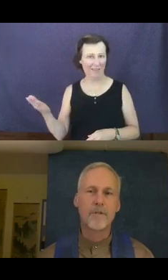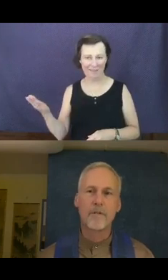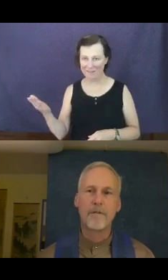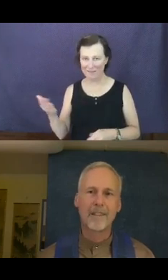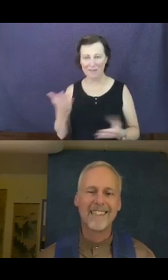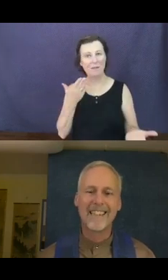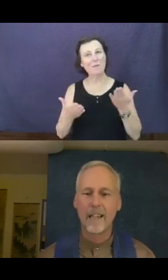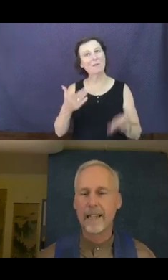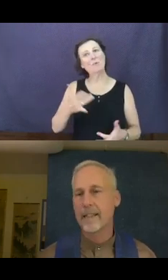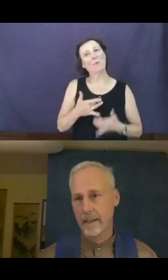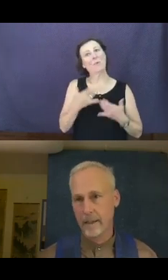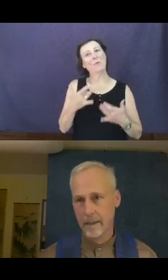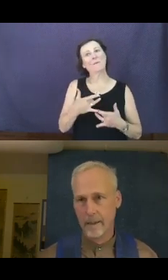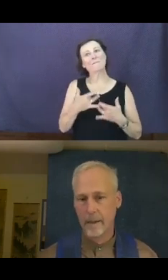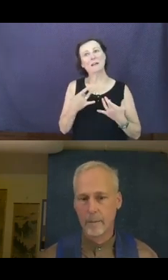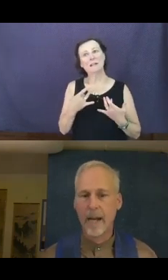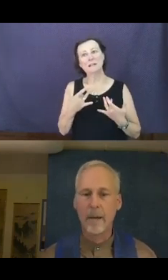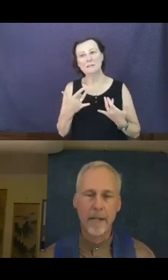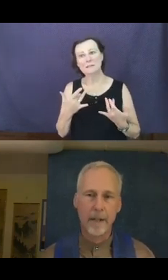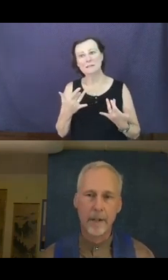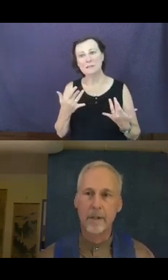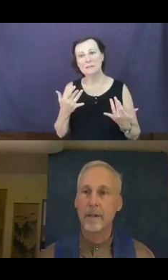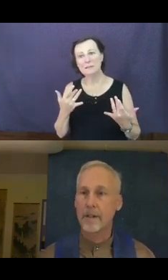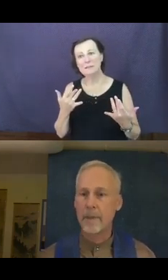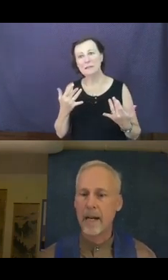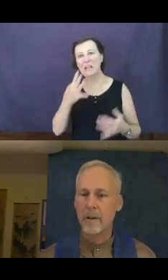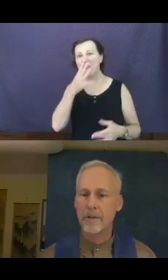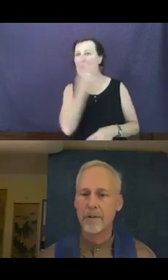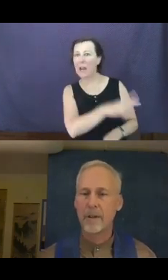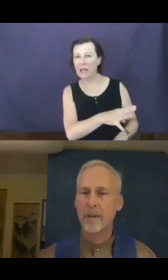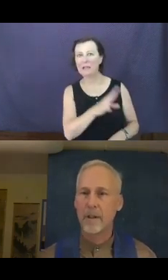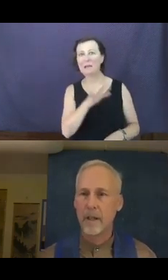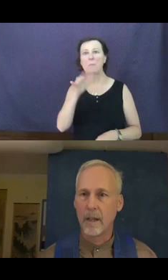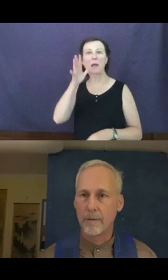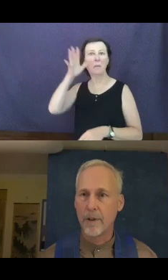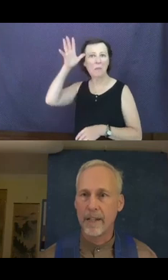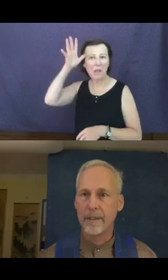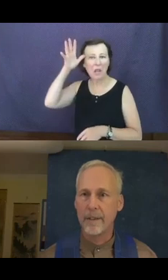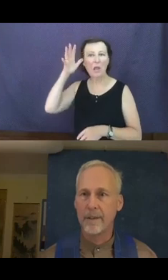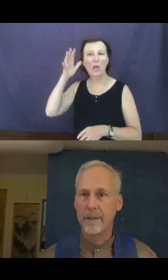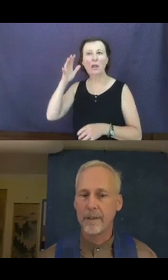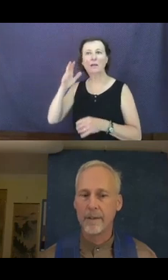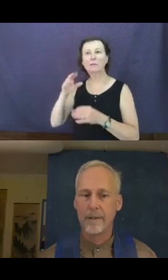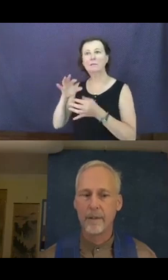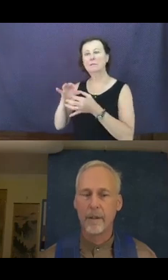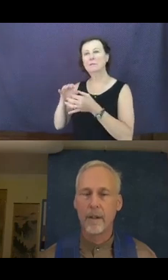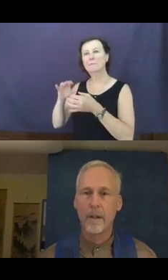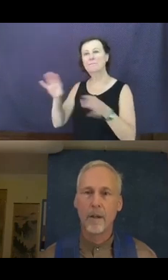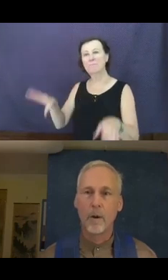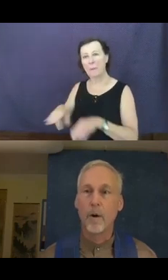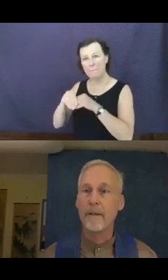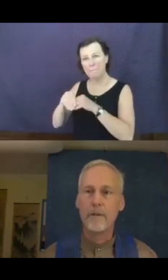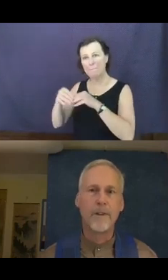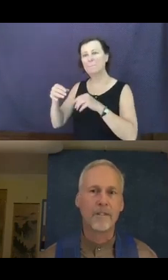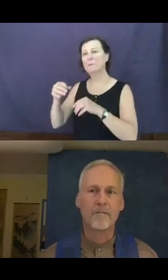felt neglected by a parent, a spouse, a friend, or have you felt